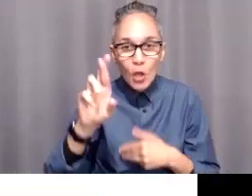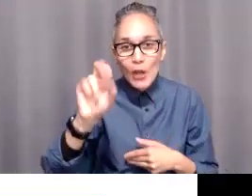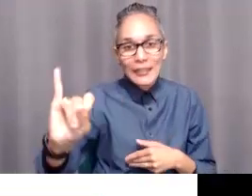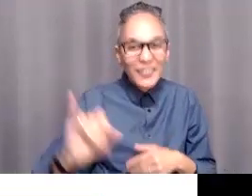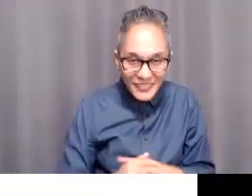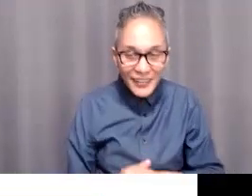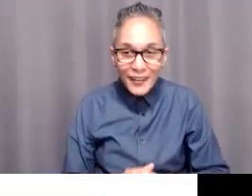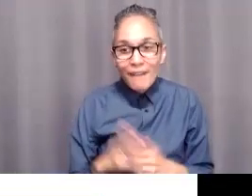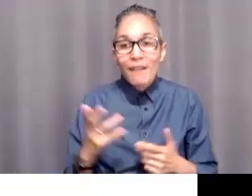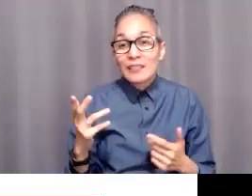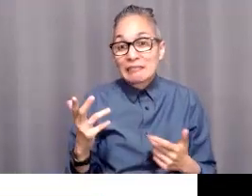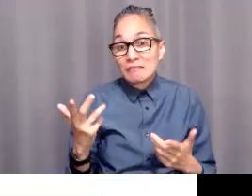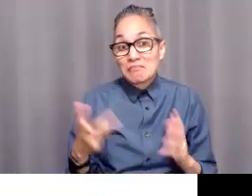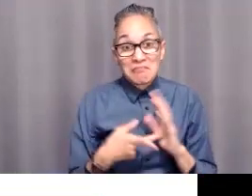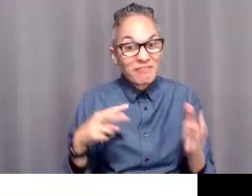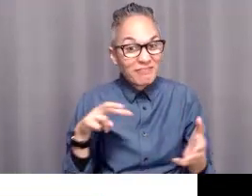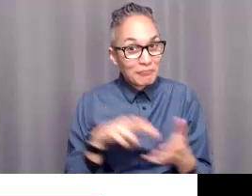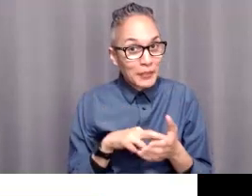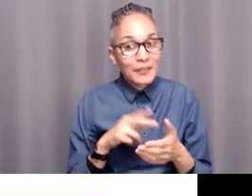Does that mean that you, you know,